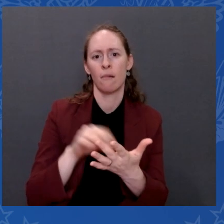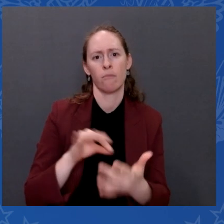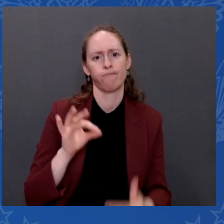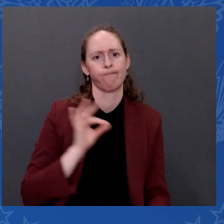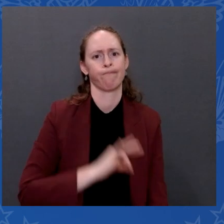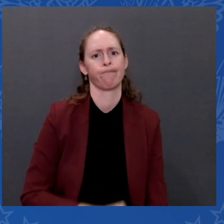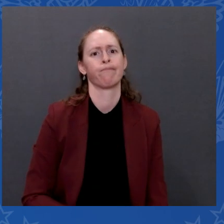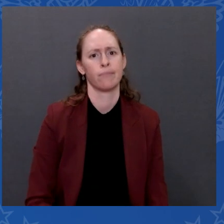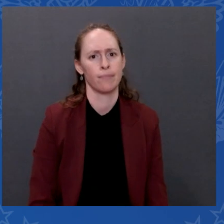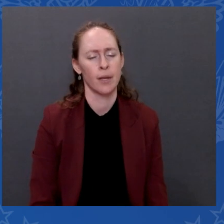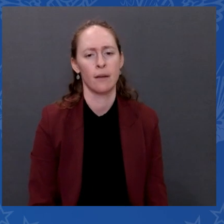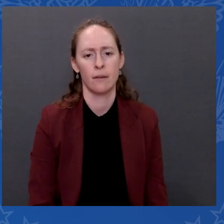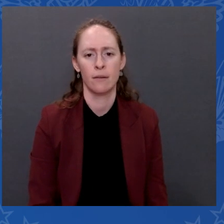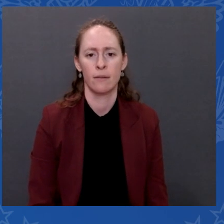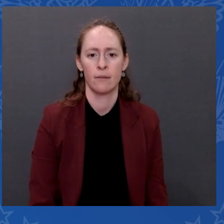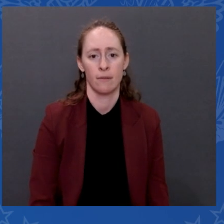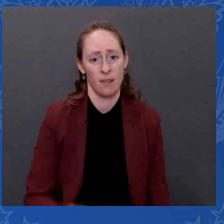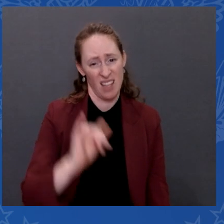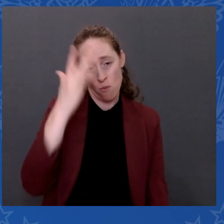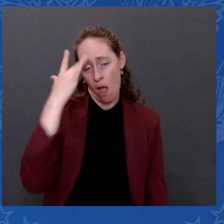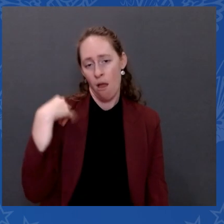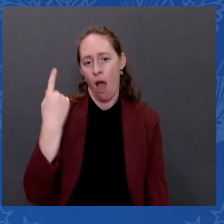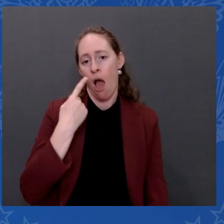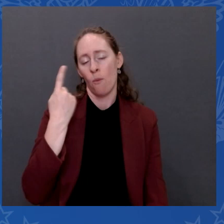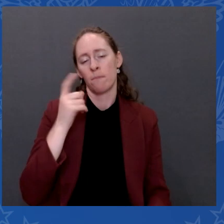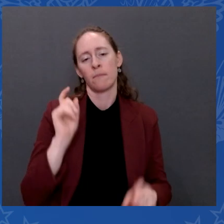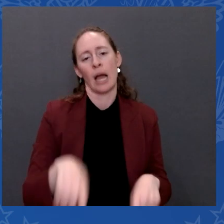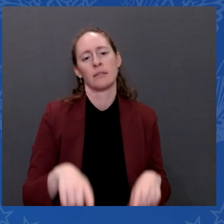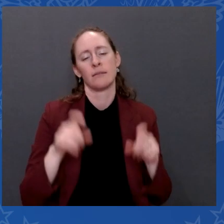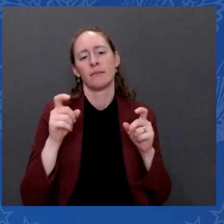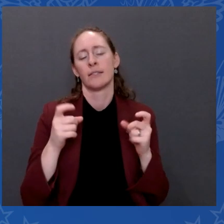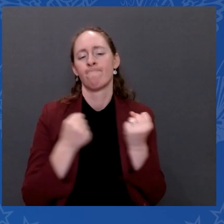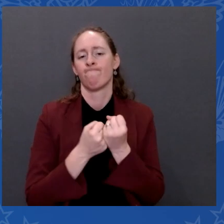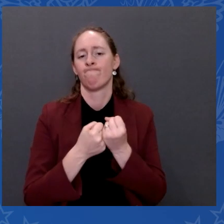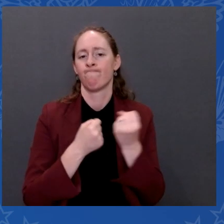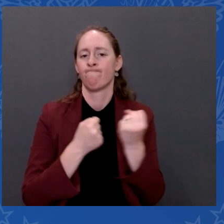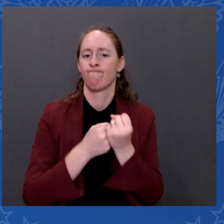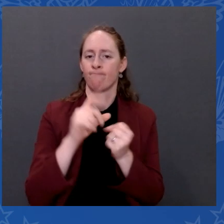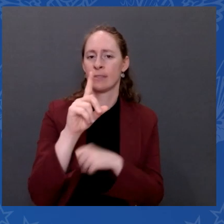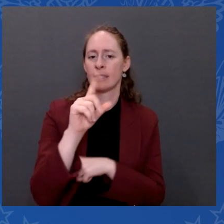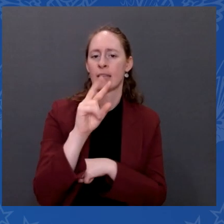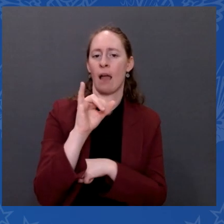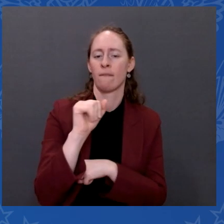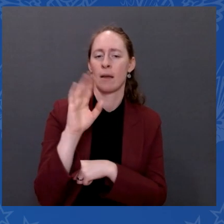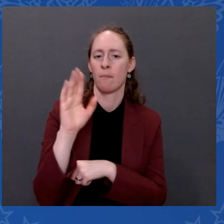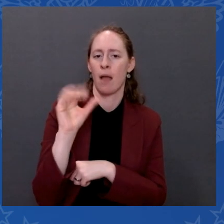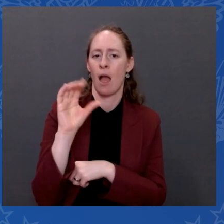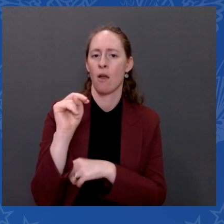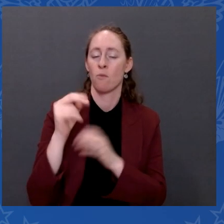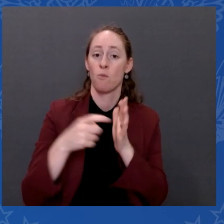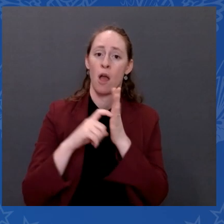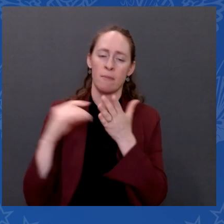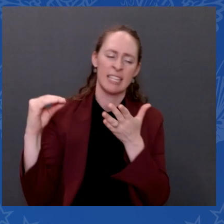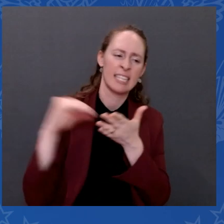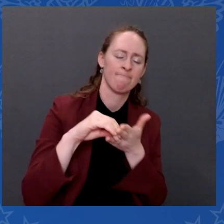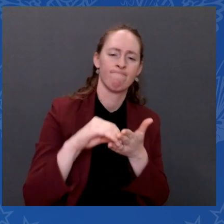And, you know, some of the facilities that -- one that, God willing, will be built very shortly --